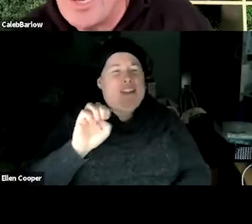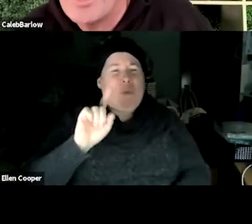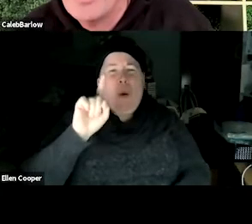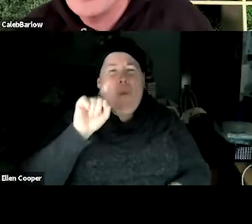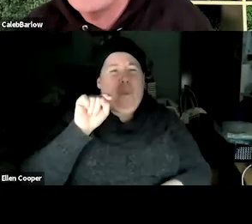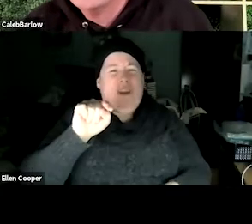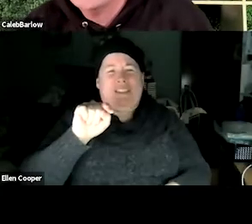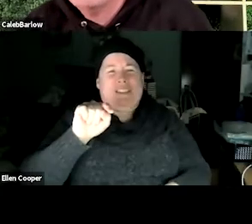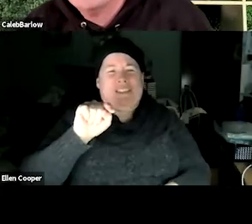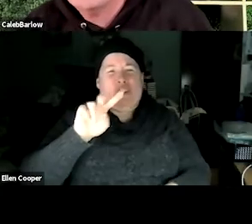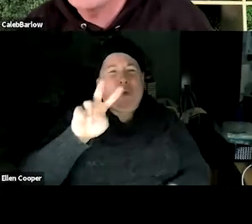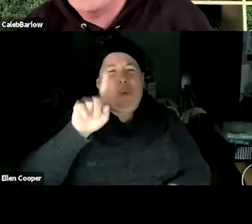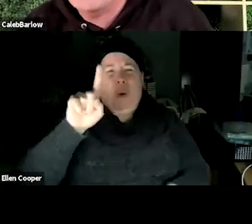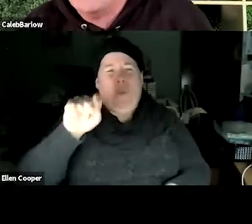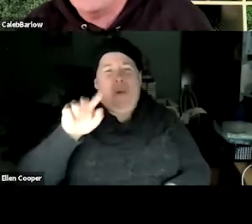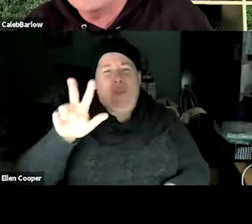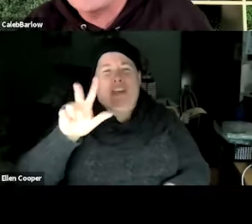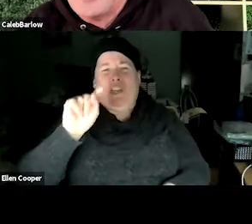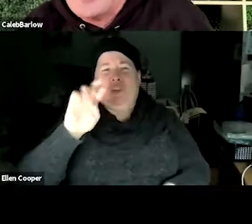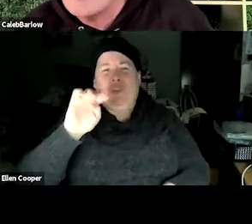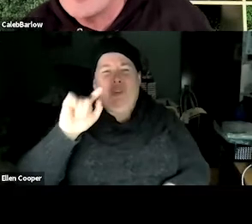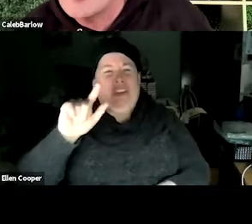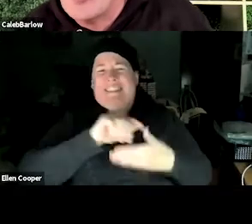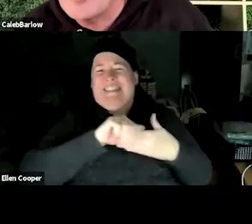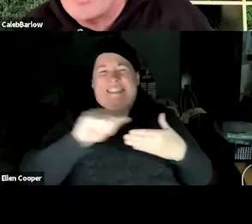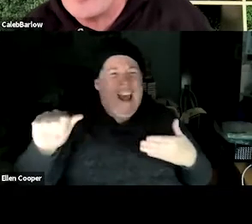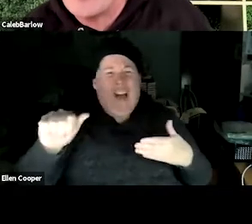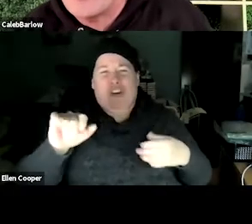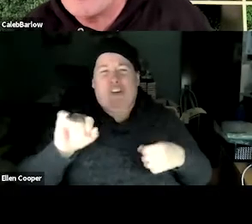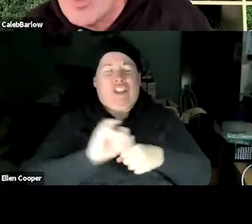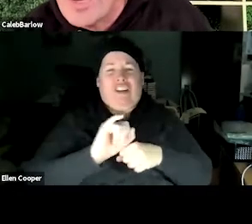CalebBarlow: The GDP of, like, or let's say Ireland is only like 300 million